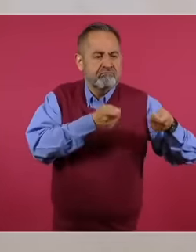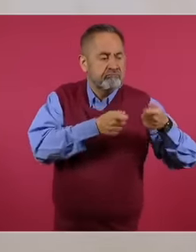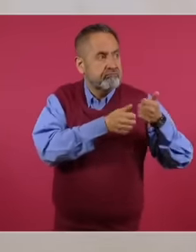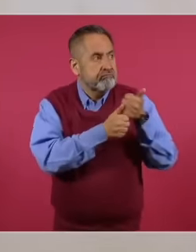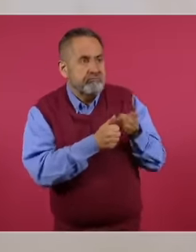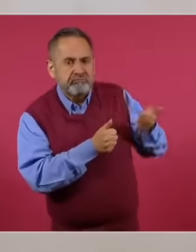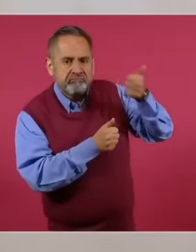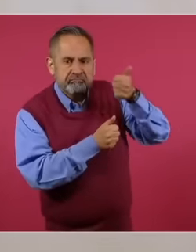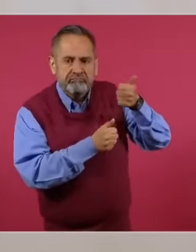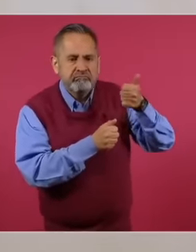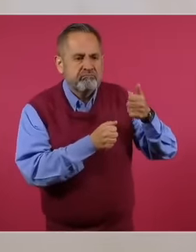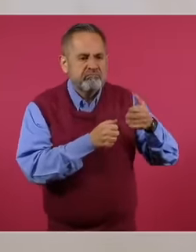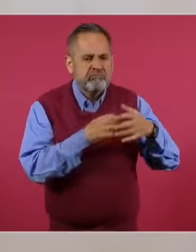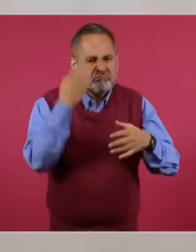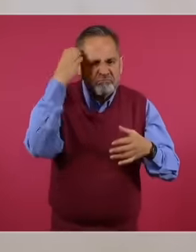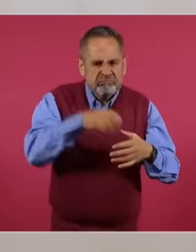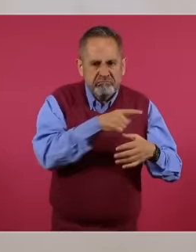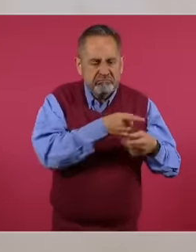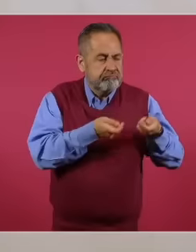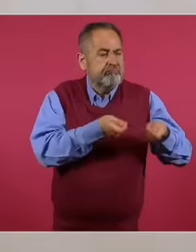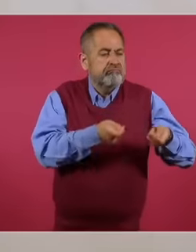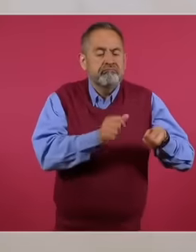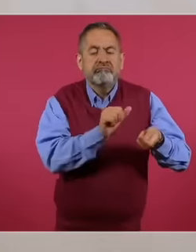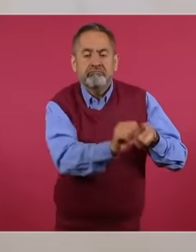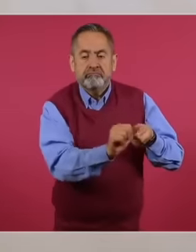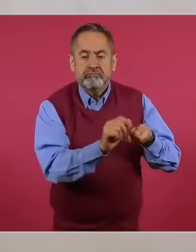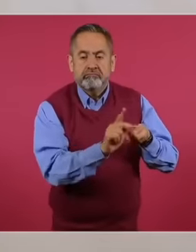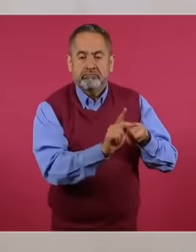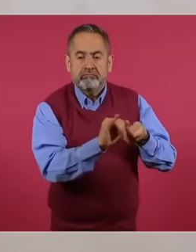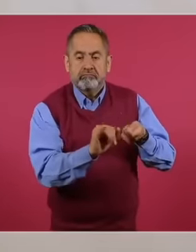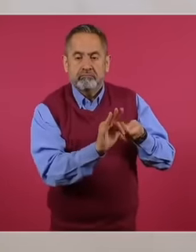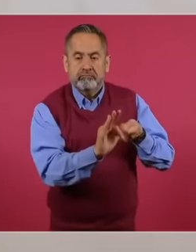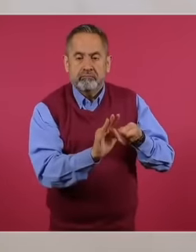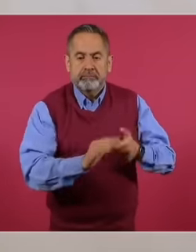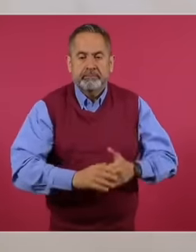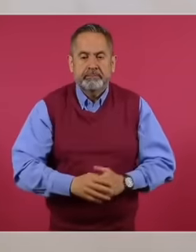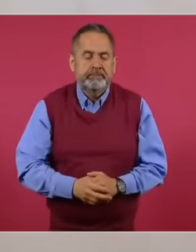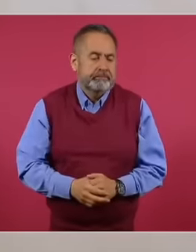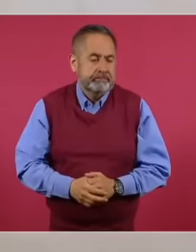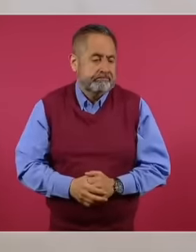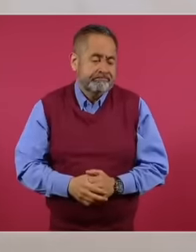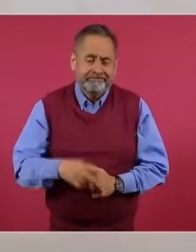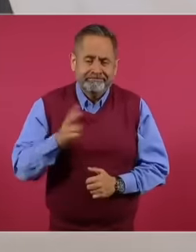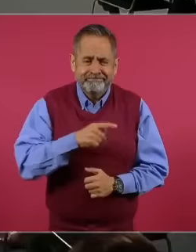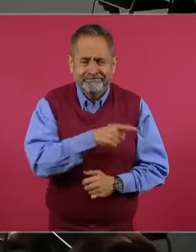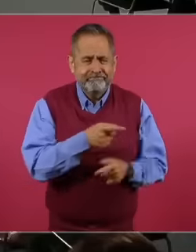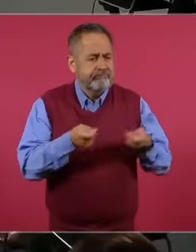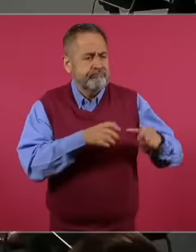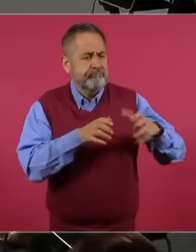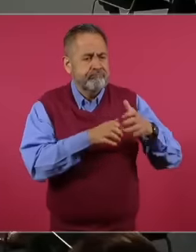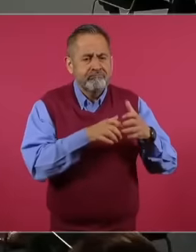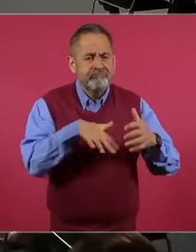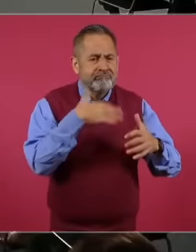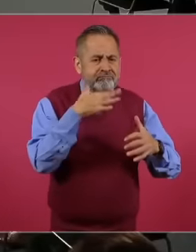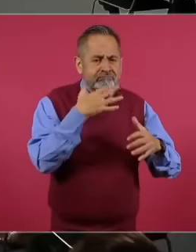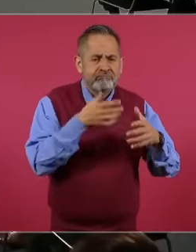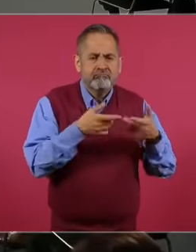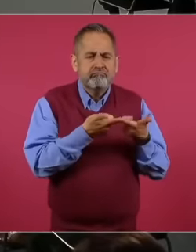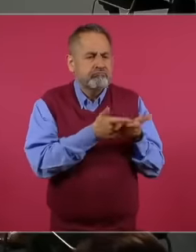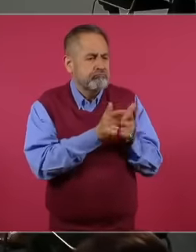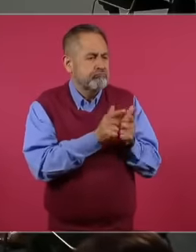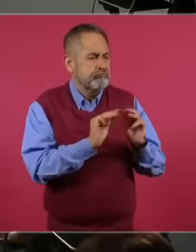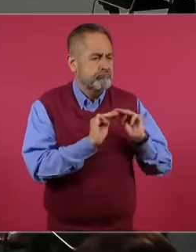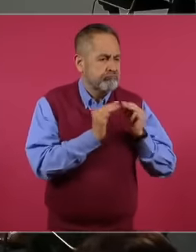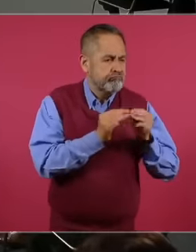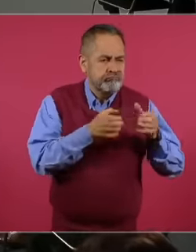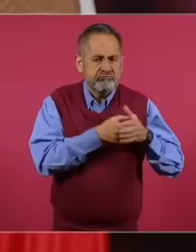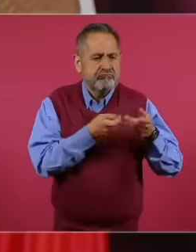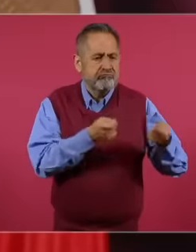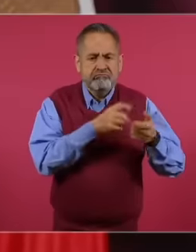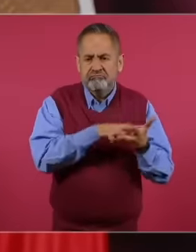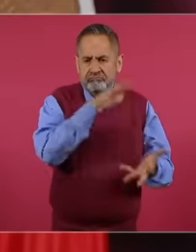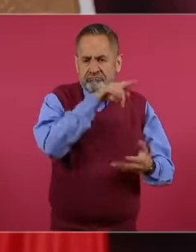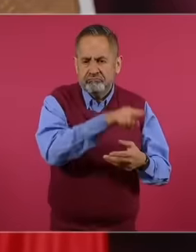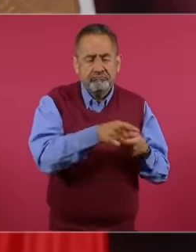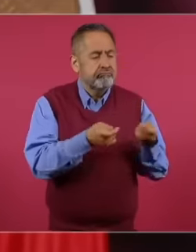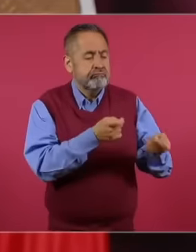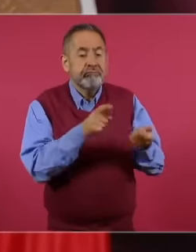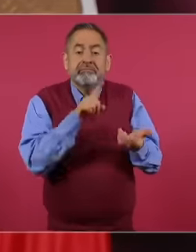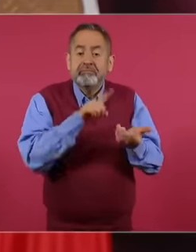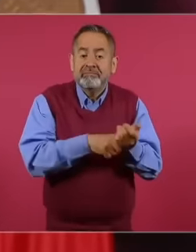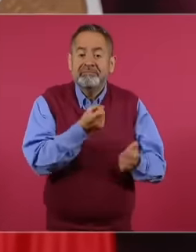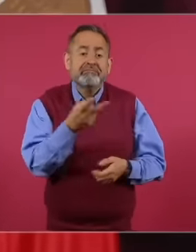criminal organizations, organized crime dominates and white-collar crime dominates the